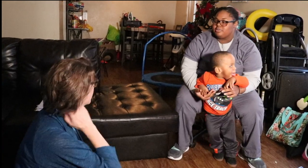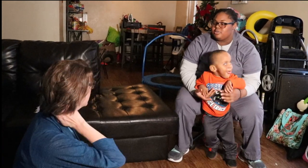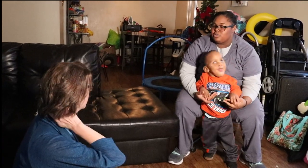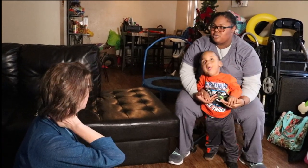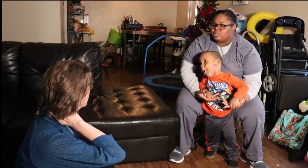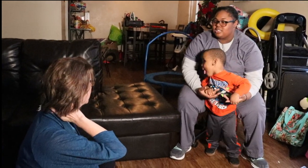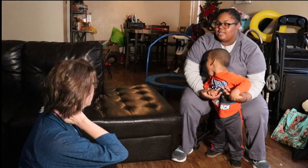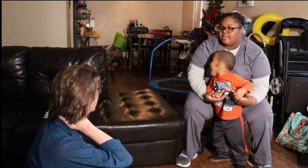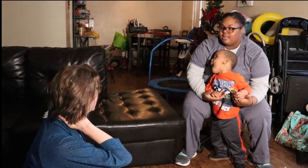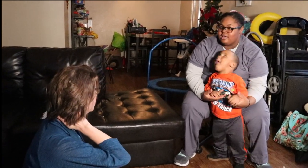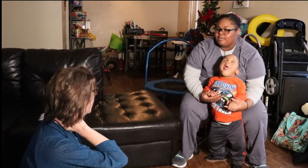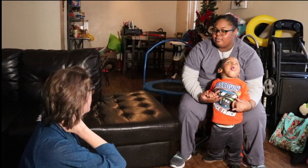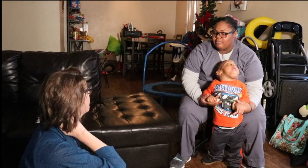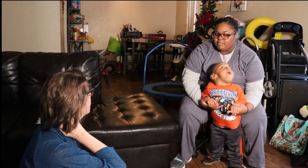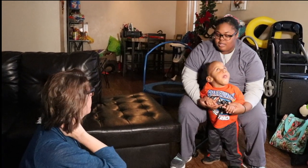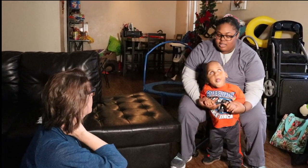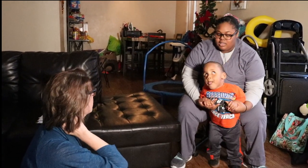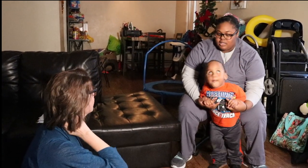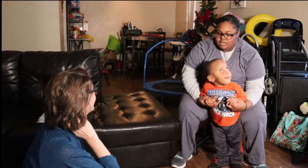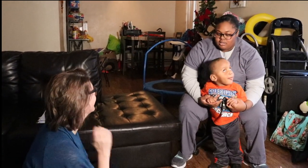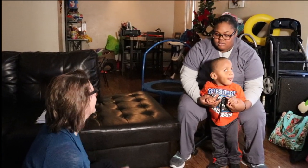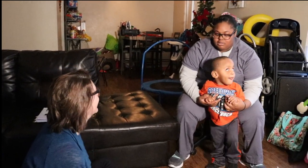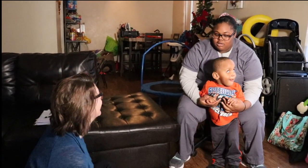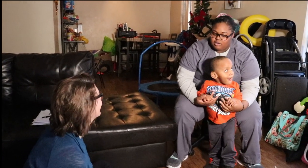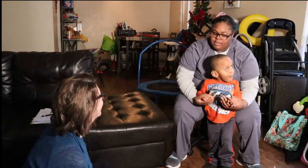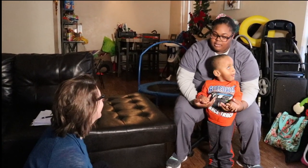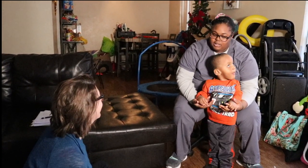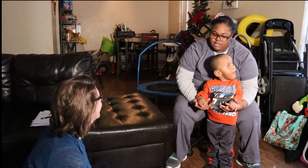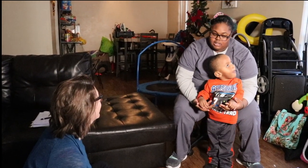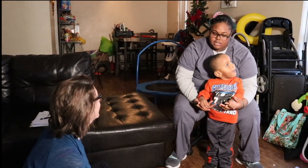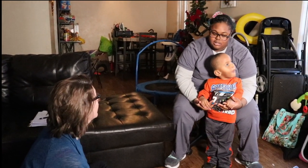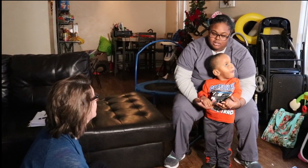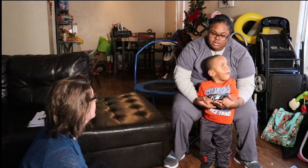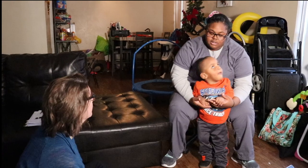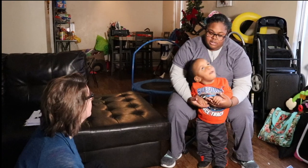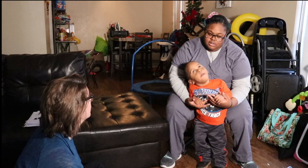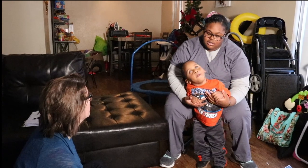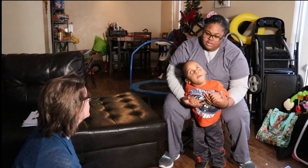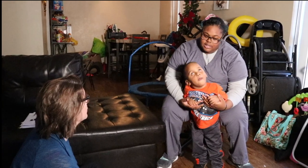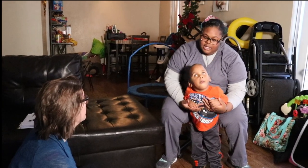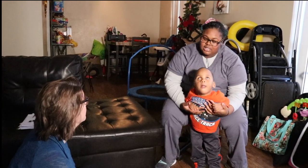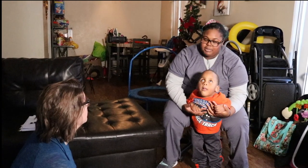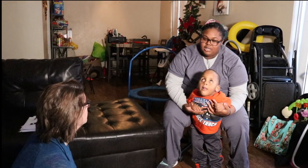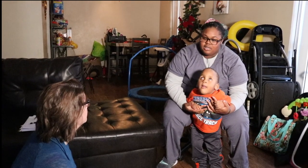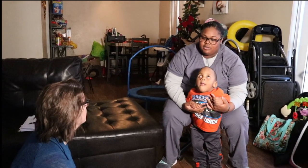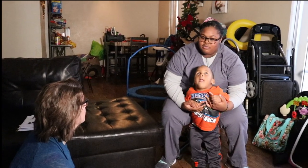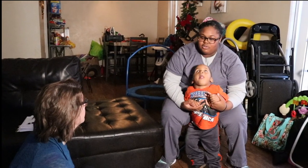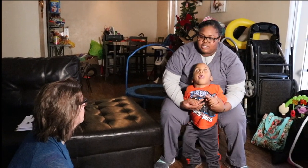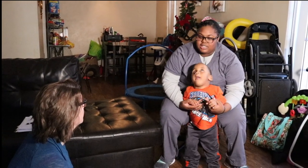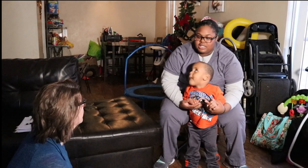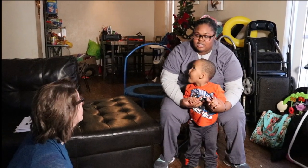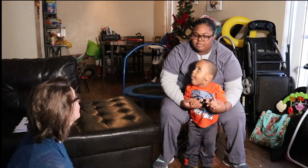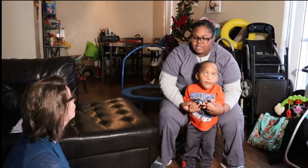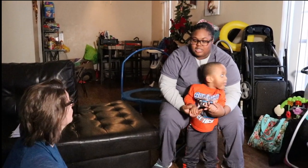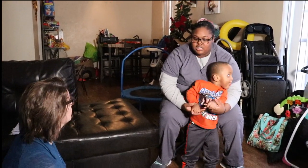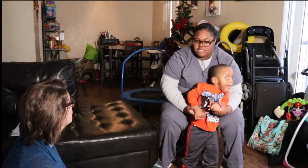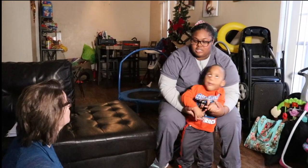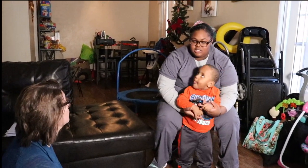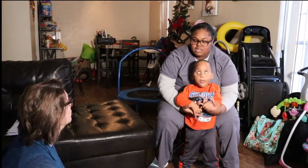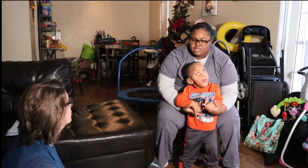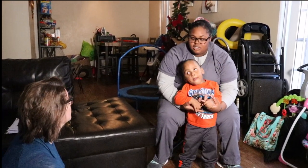to speak his words. And, um, maybe not speak in a full sentence but at least just